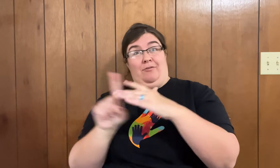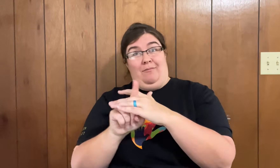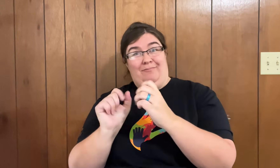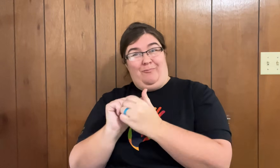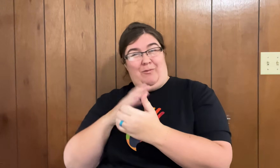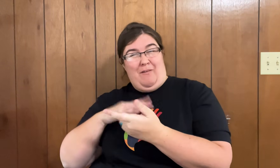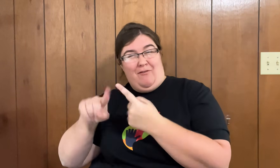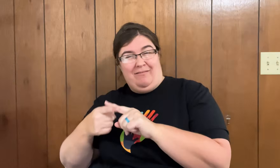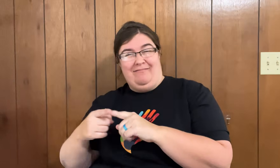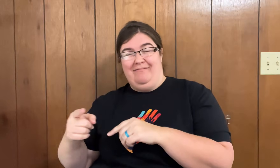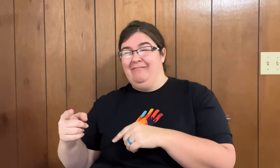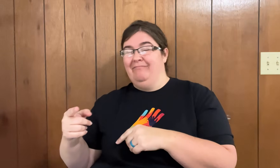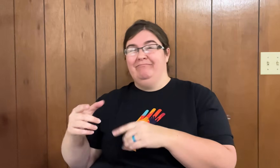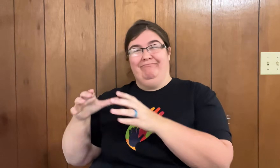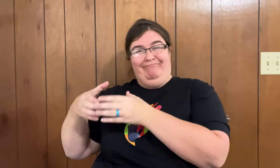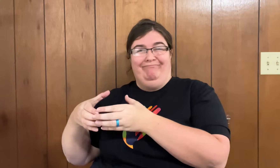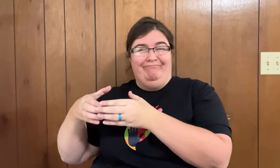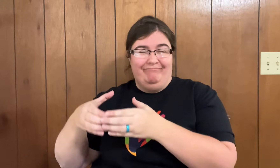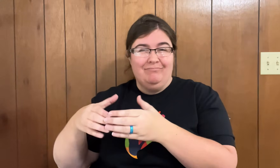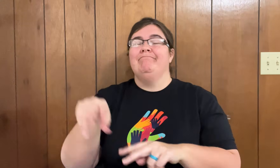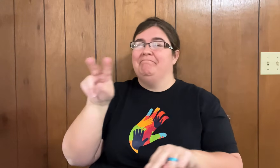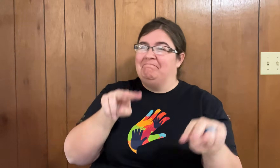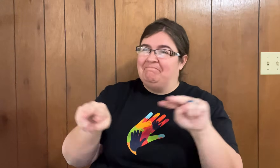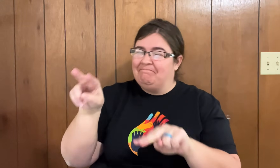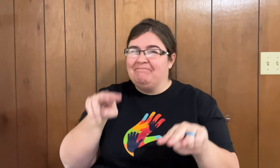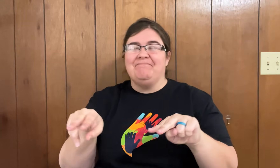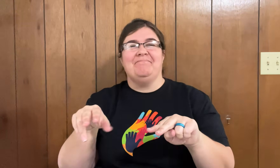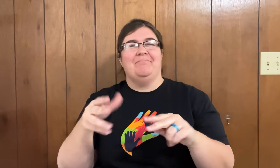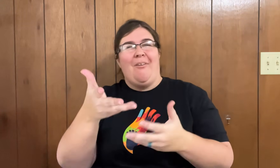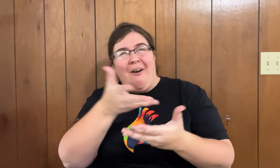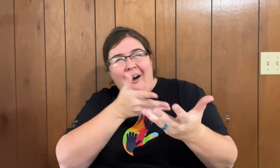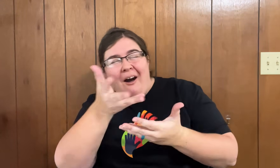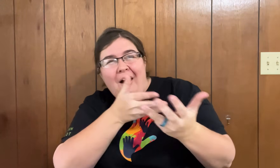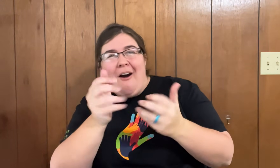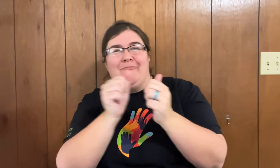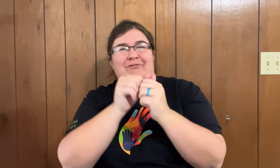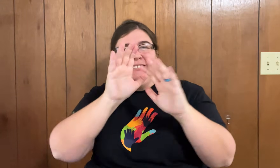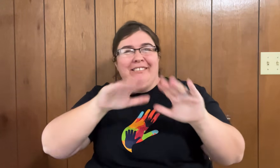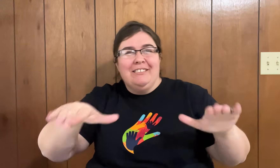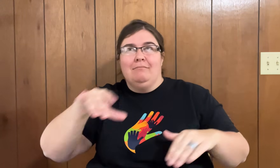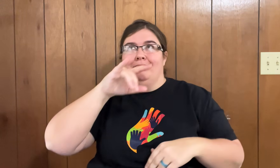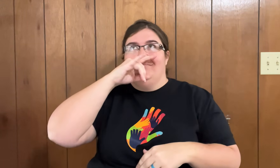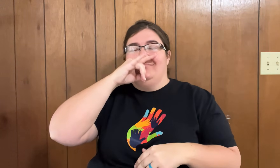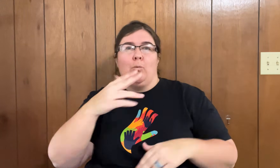So I show up with my group of friends and we had so much fun chatting with the children,